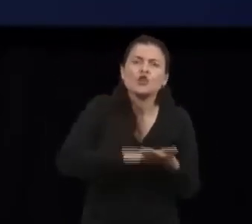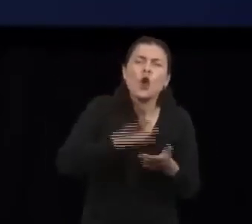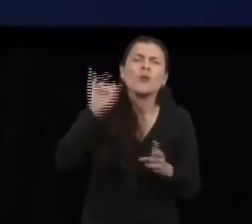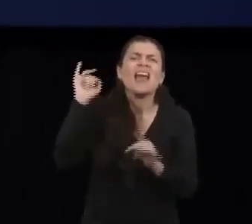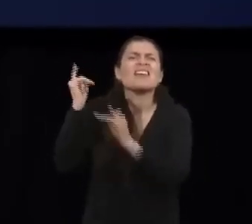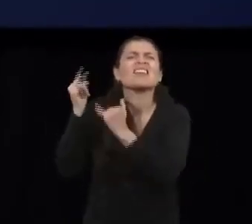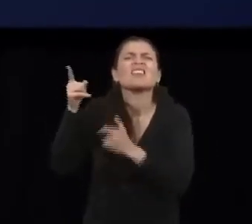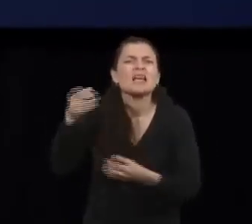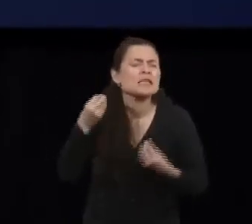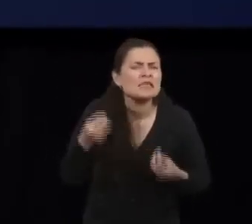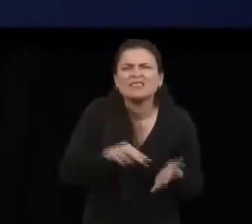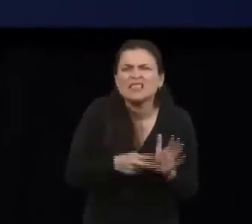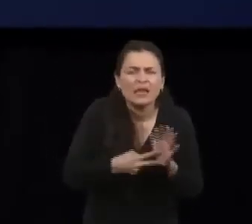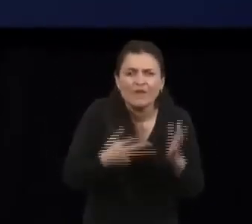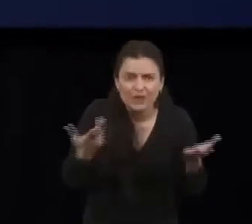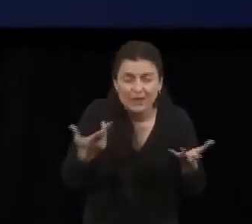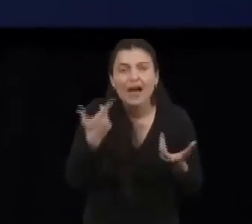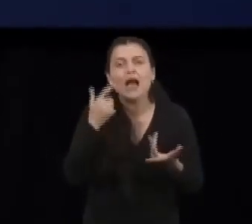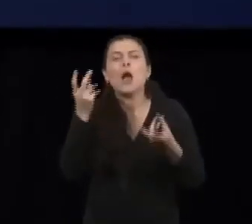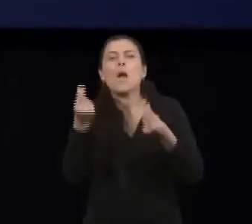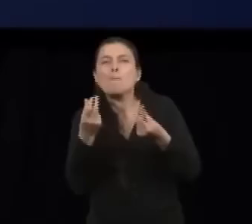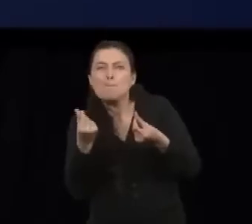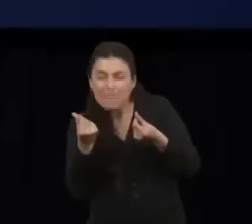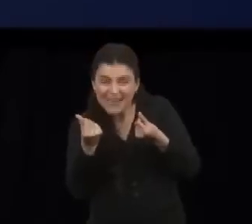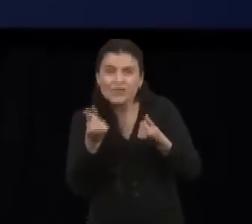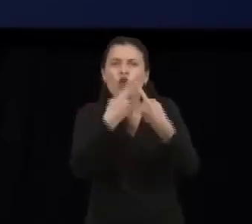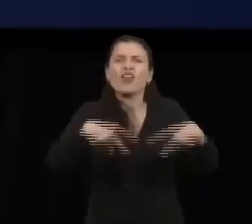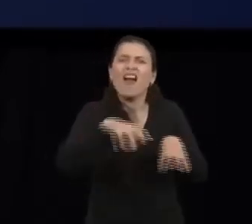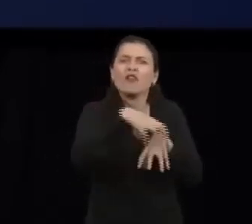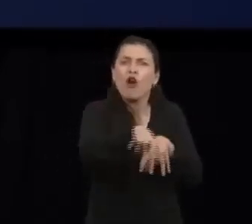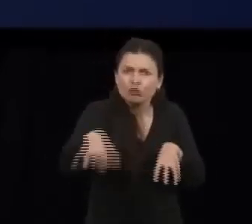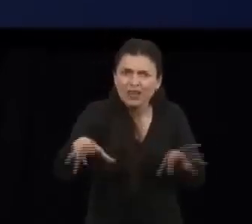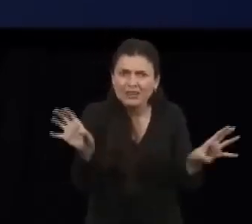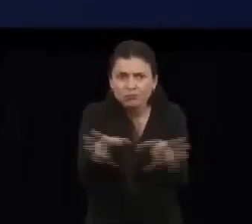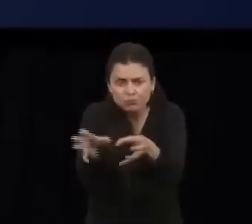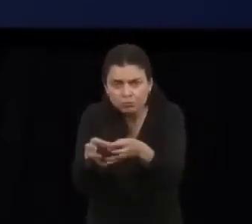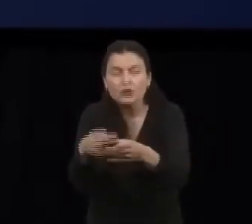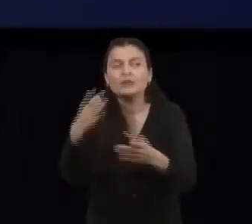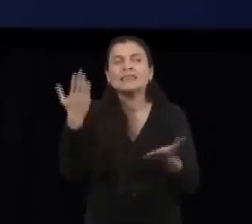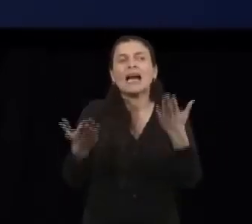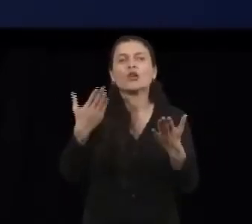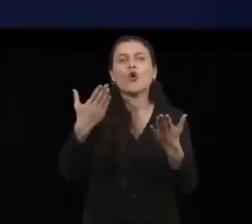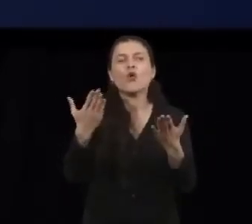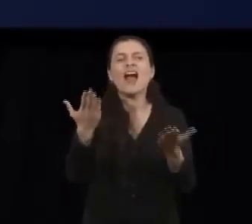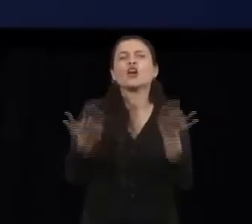is the relative price of the present goods compared to the future goods.